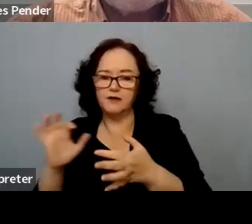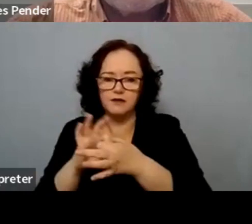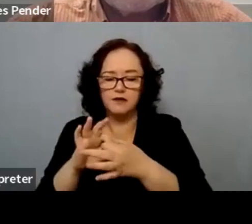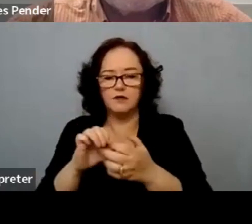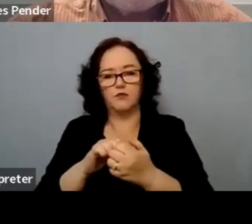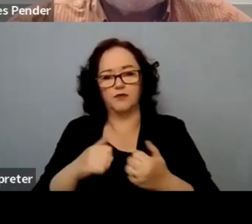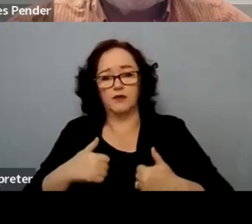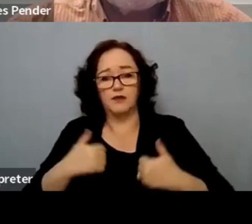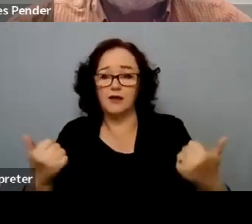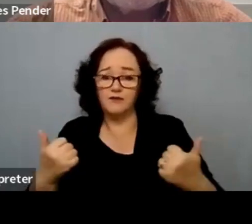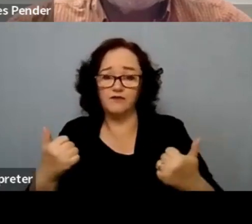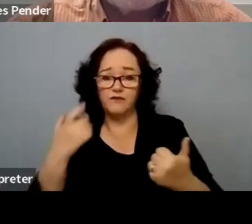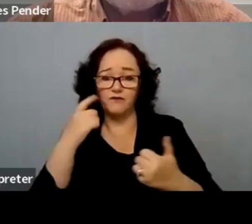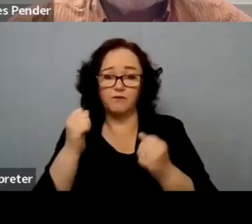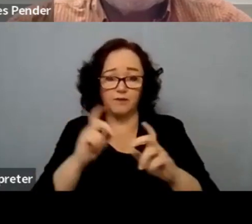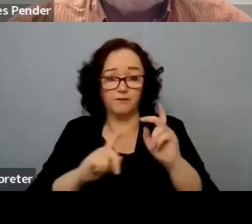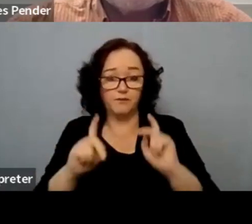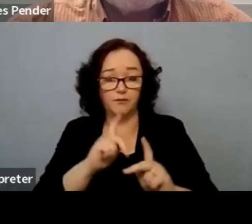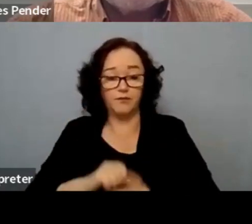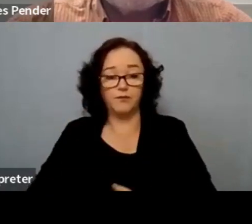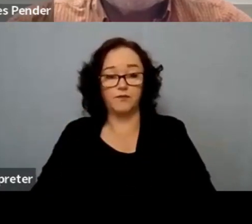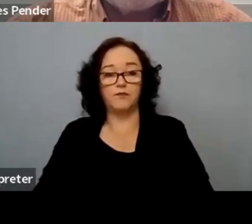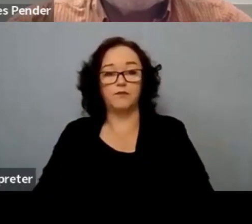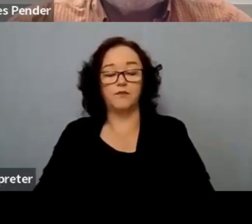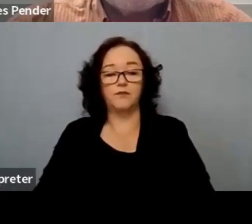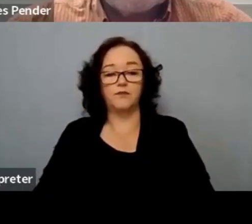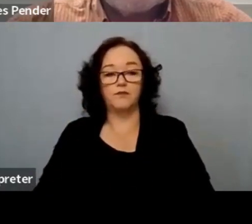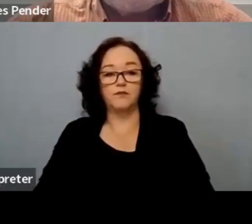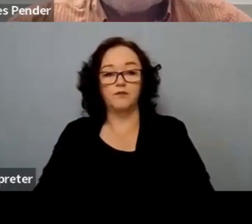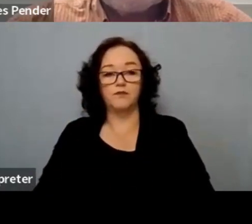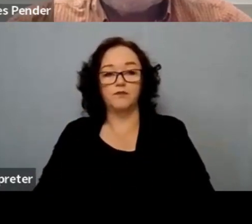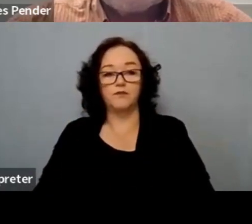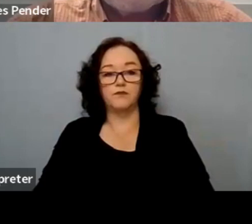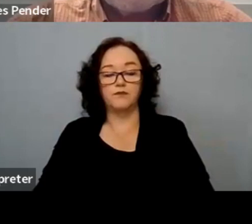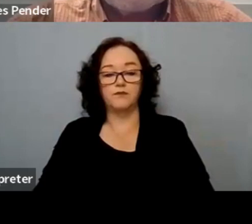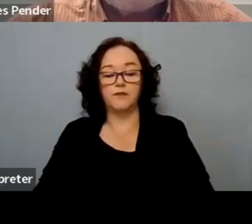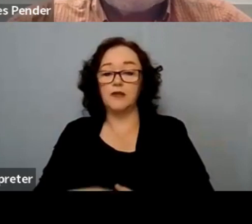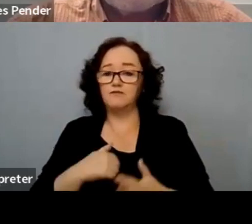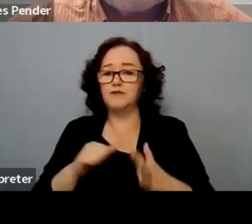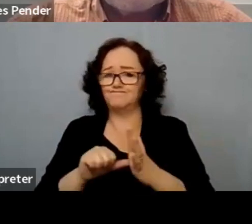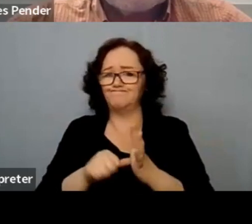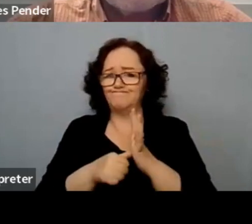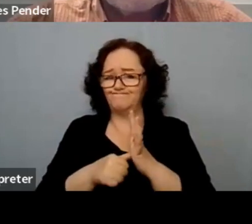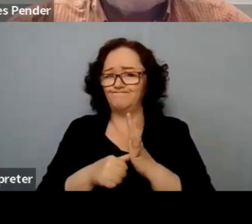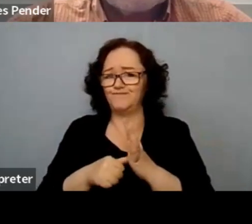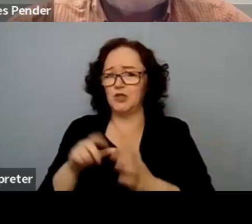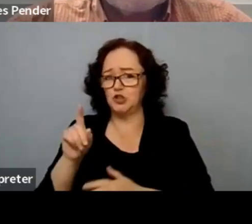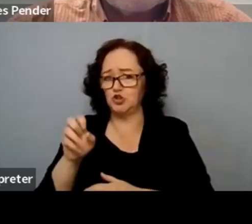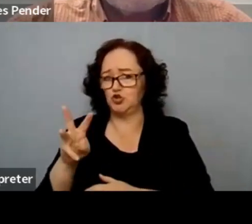many folks. And like, I would just reiterate what Drew said, and second that that, that we're